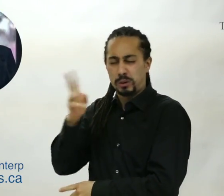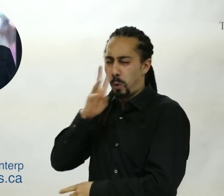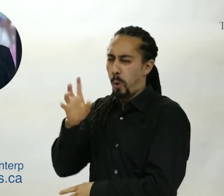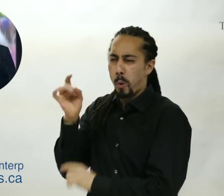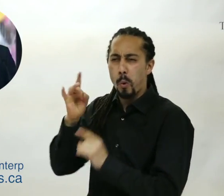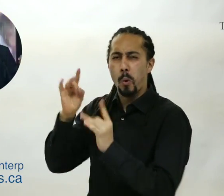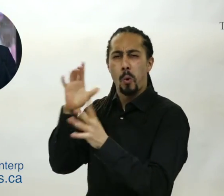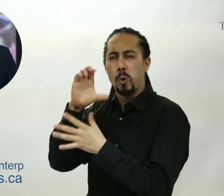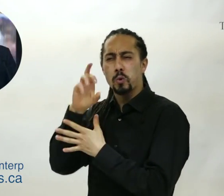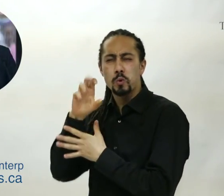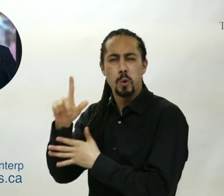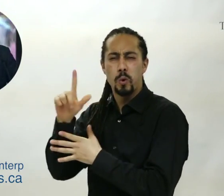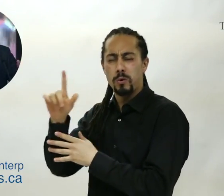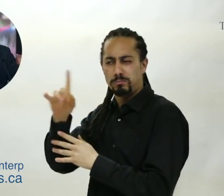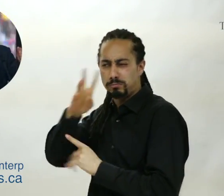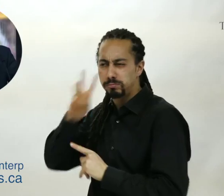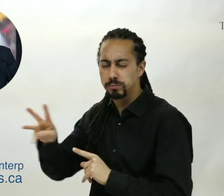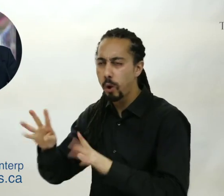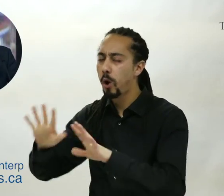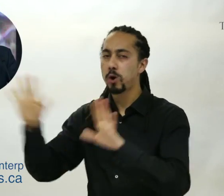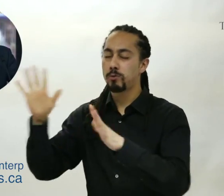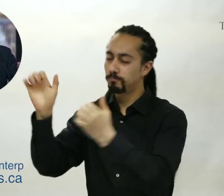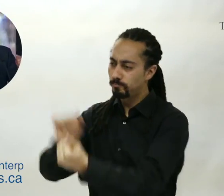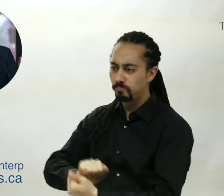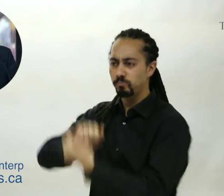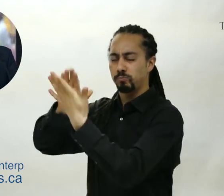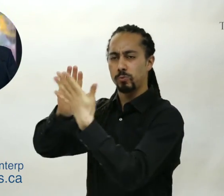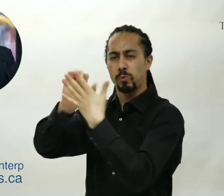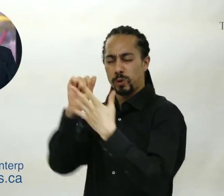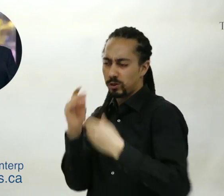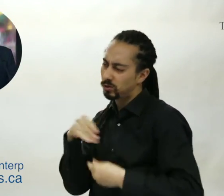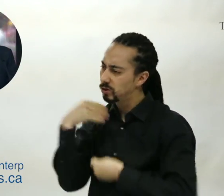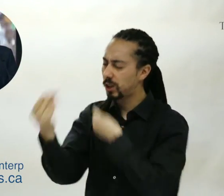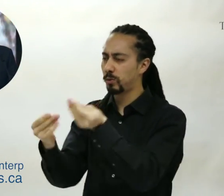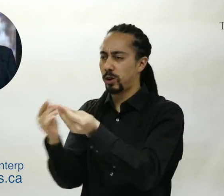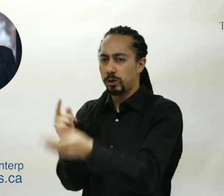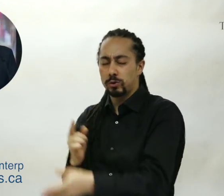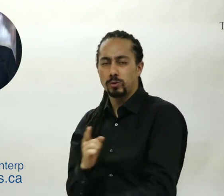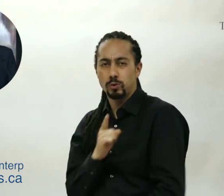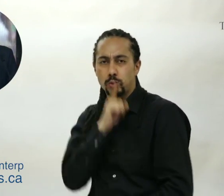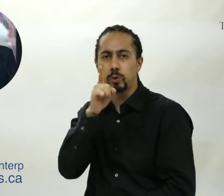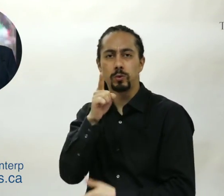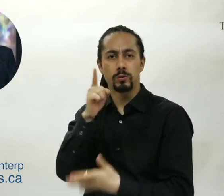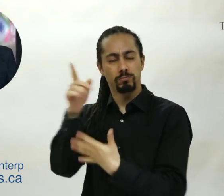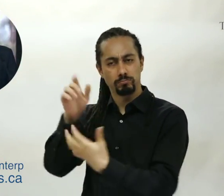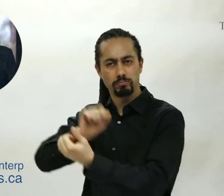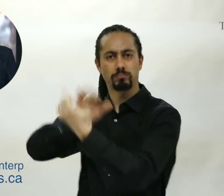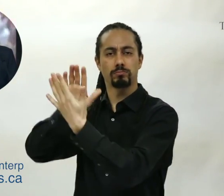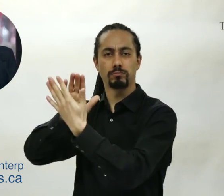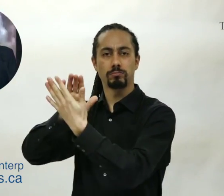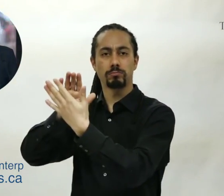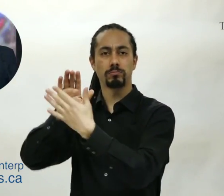it with inclusion and generosity and truth. He changed laws, but he also changed hearts.